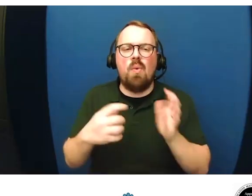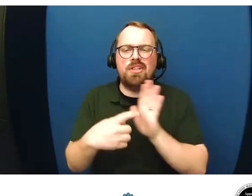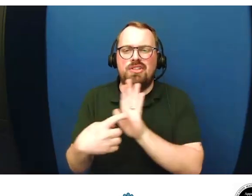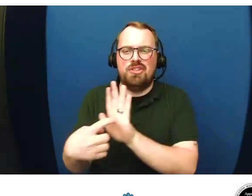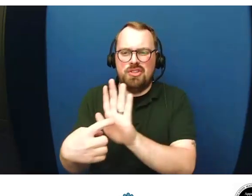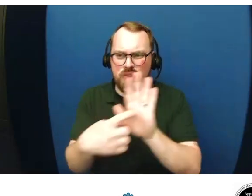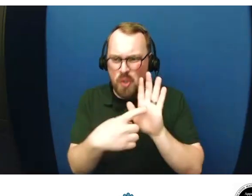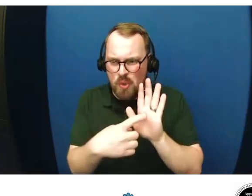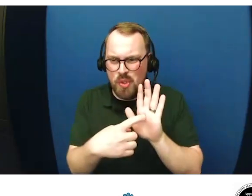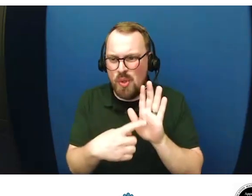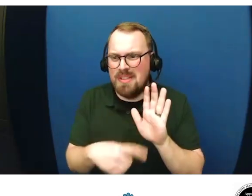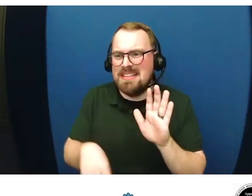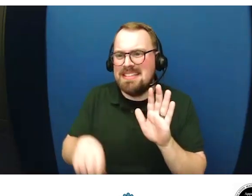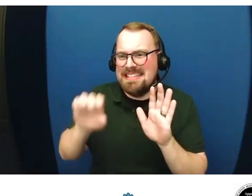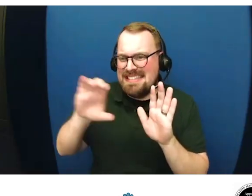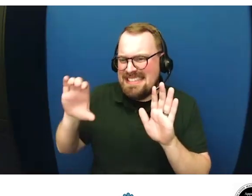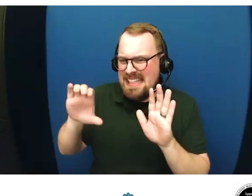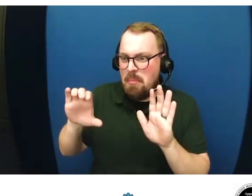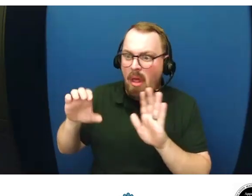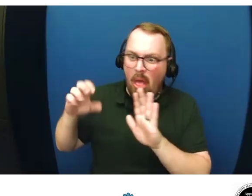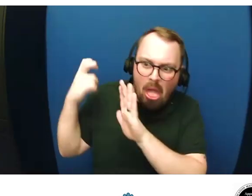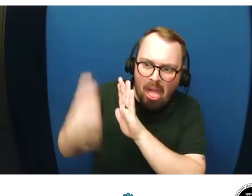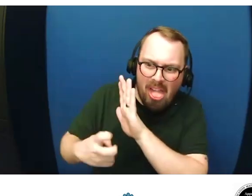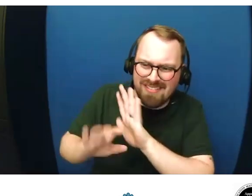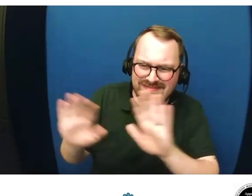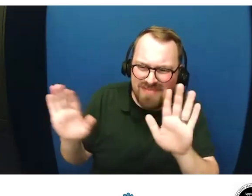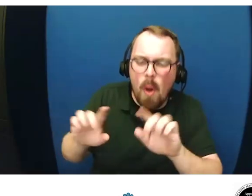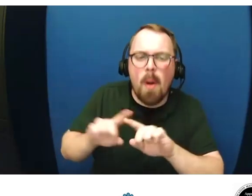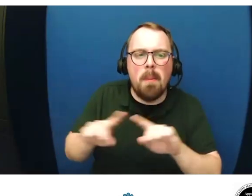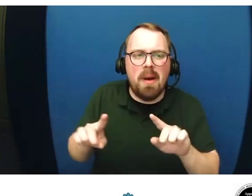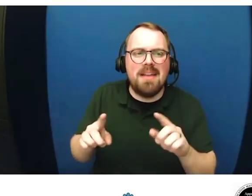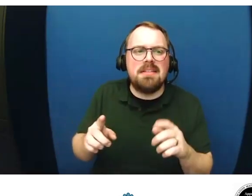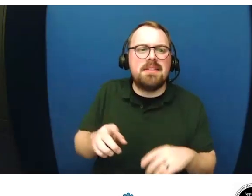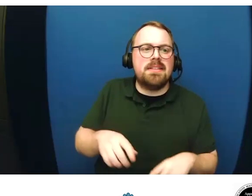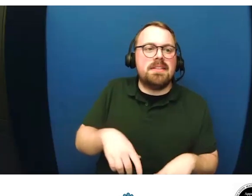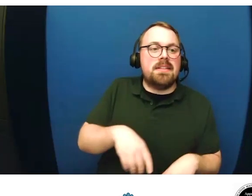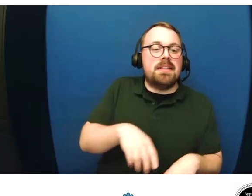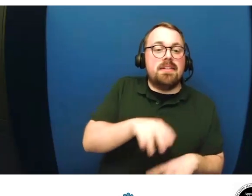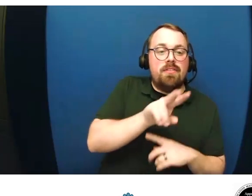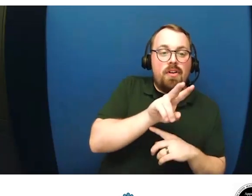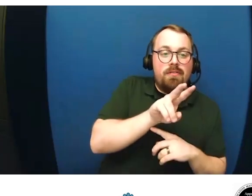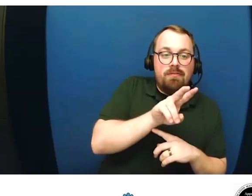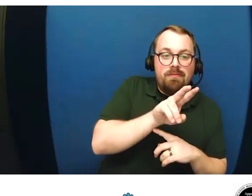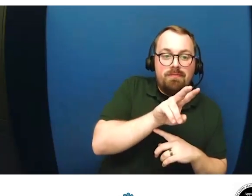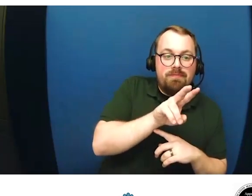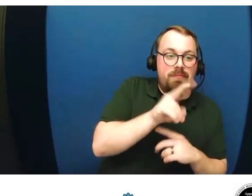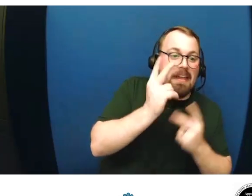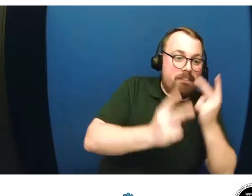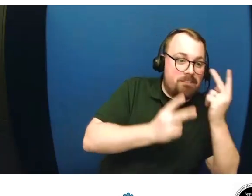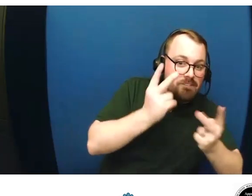in depth all of the ECC stuff. But–for VI and DHH–but I do want to look at what the areas are.